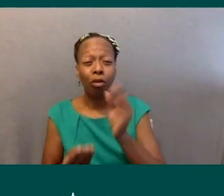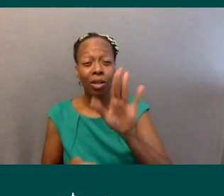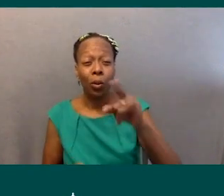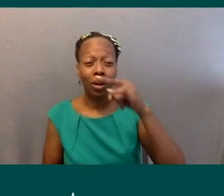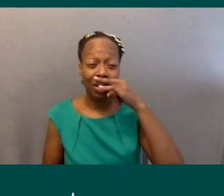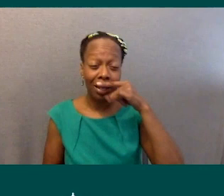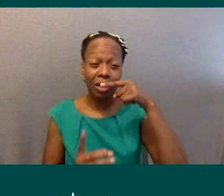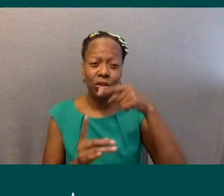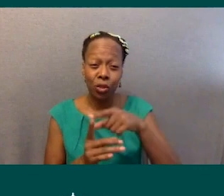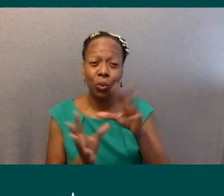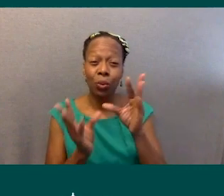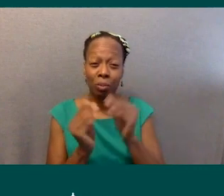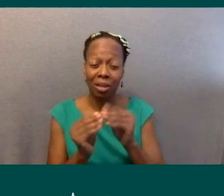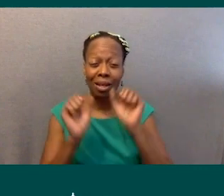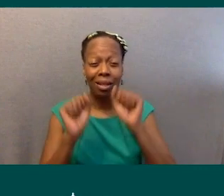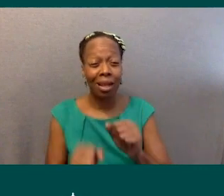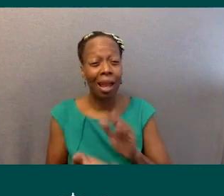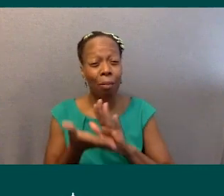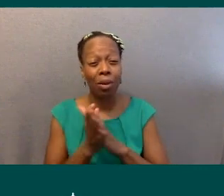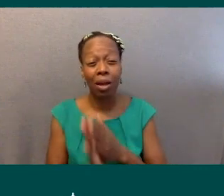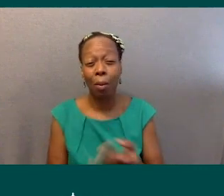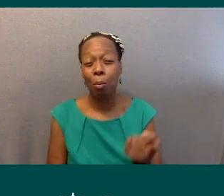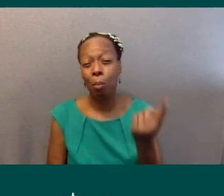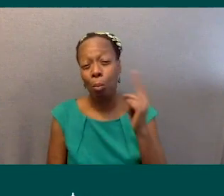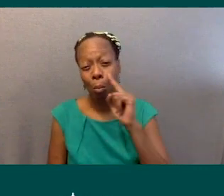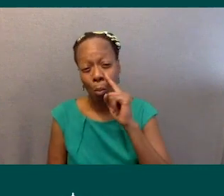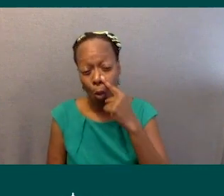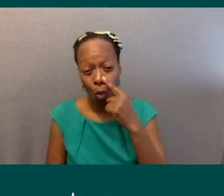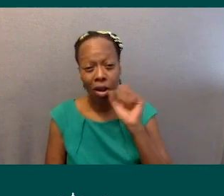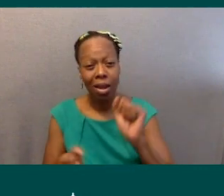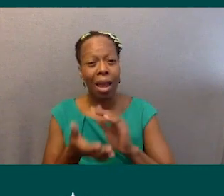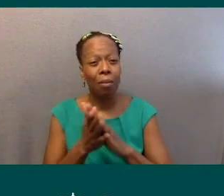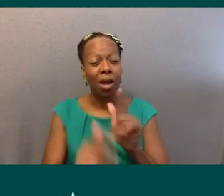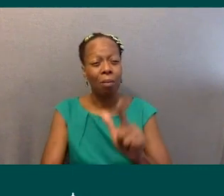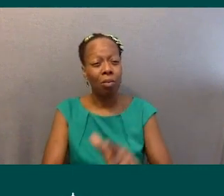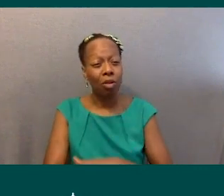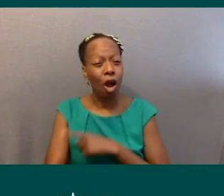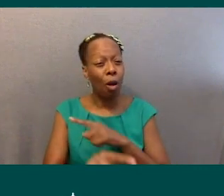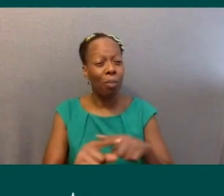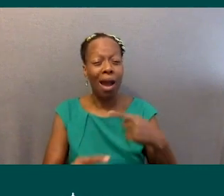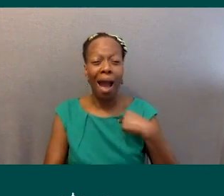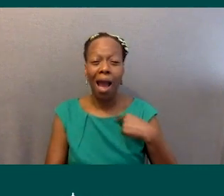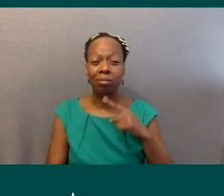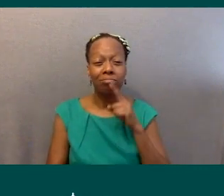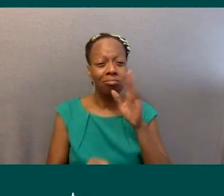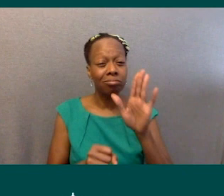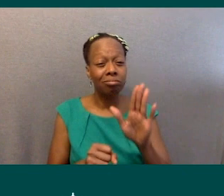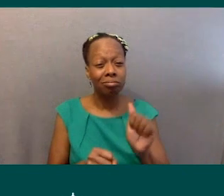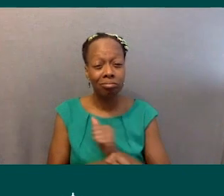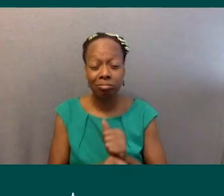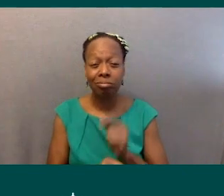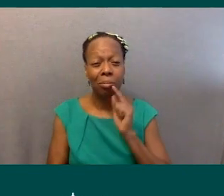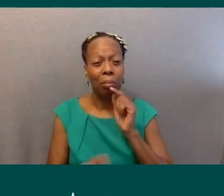but again, I fully stand behind the fact that the child is our best advocate, they are the expert,